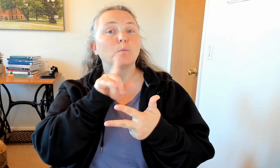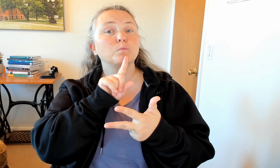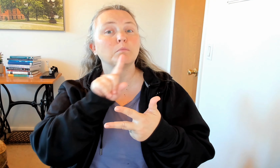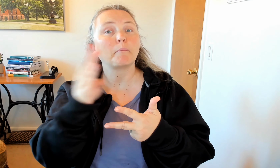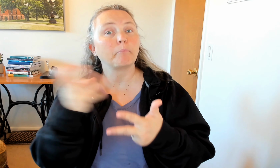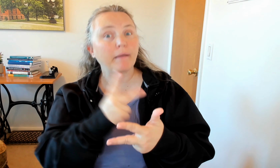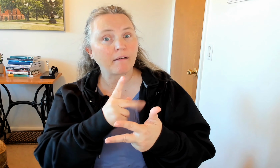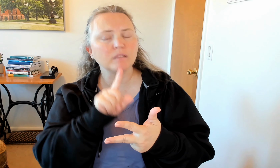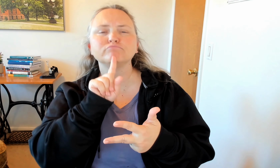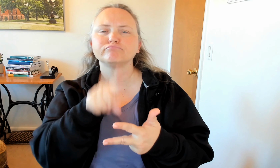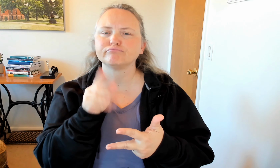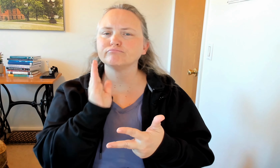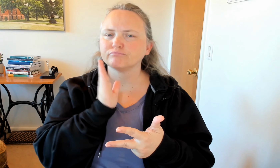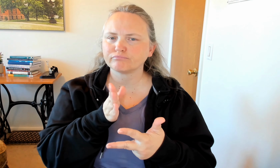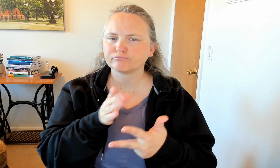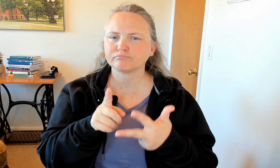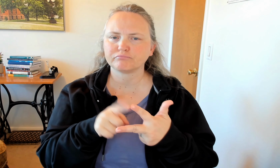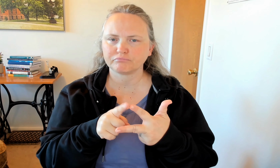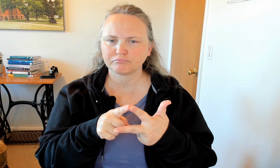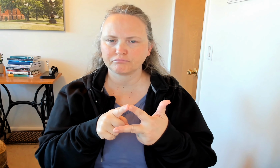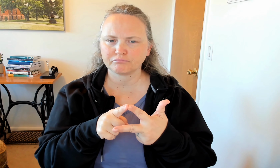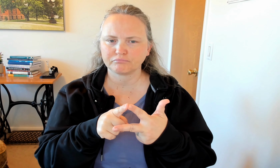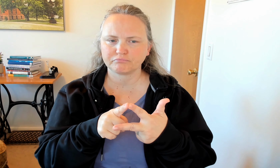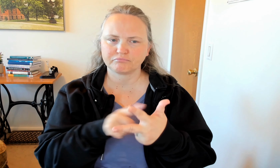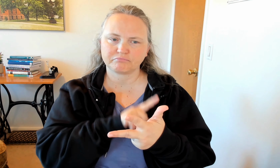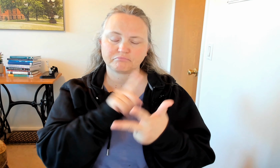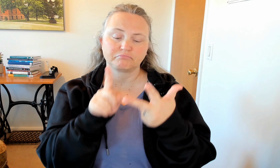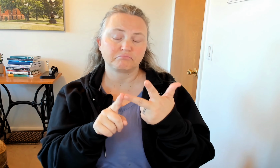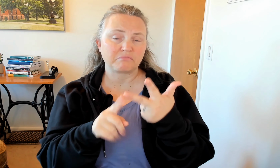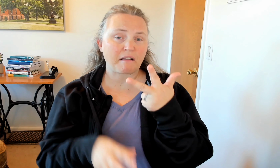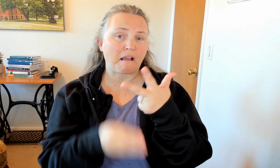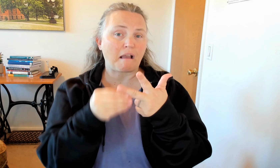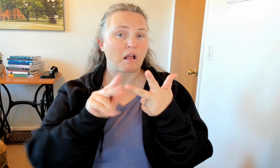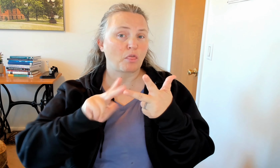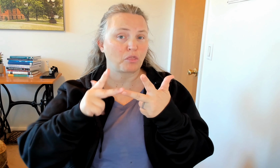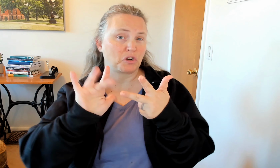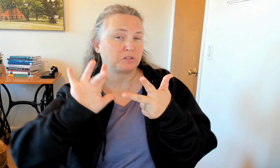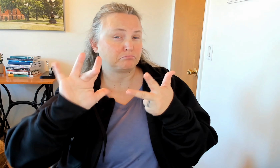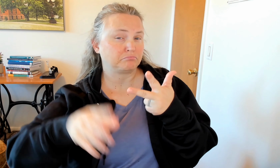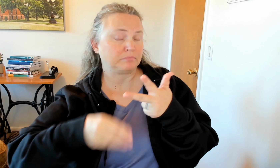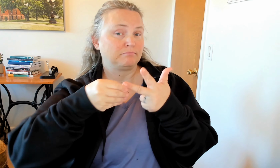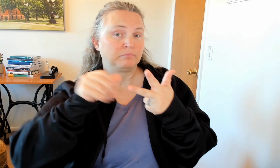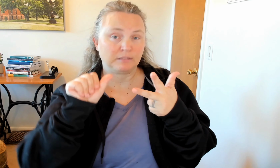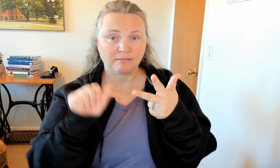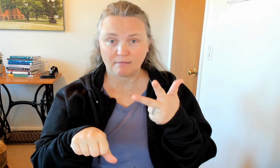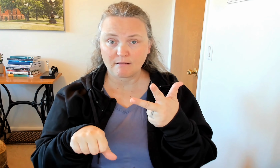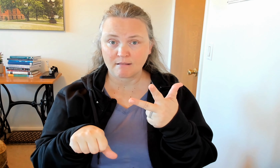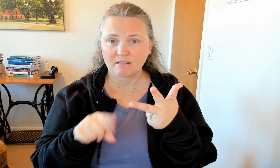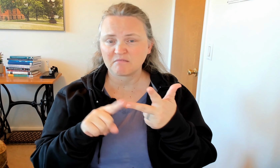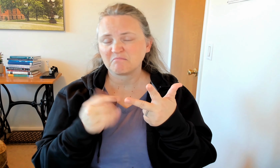The other one was, I will respond when I get back. Okay, you can add another option.